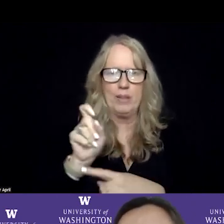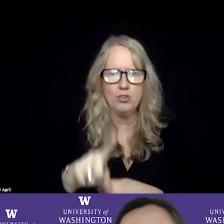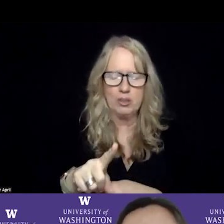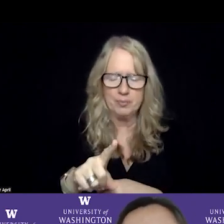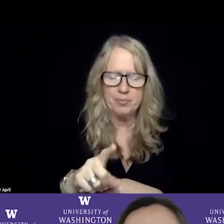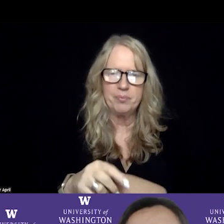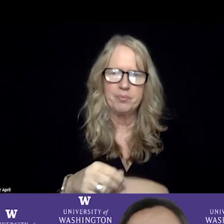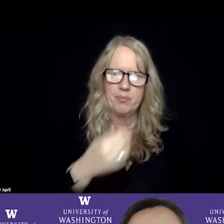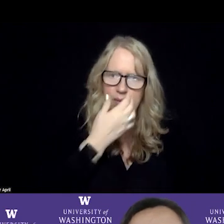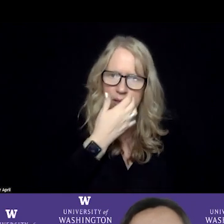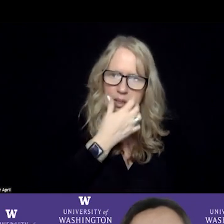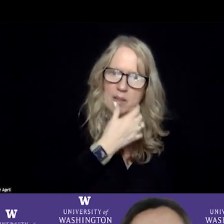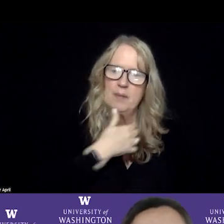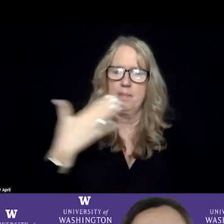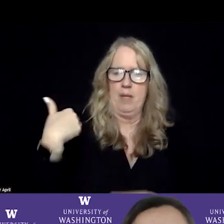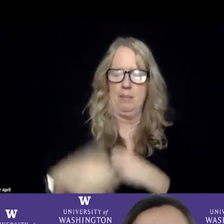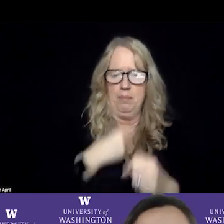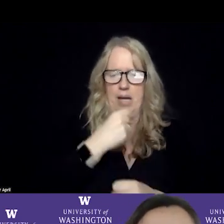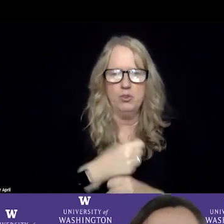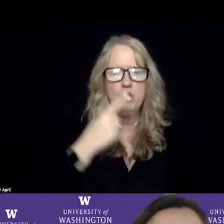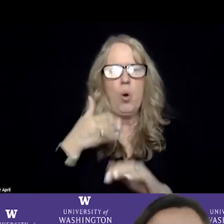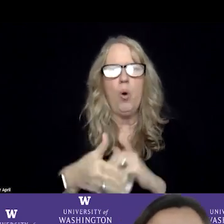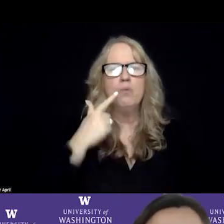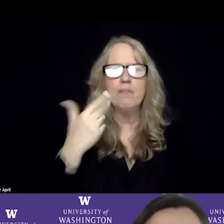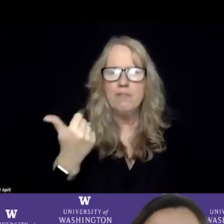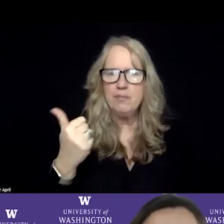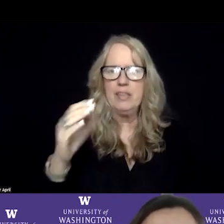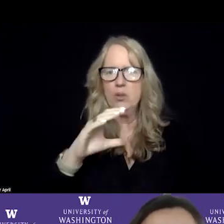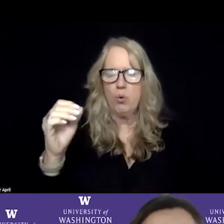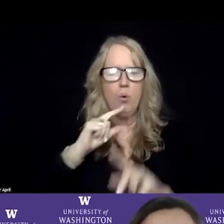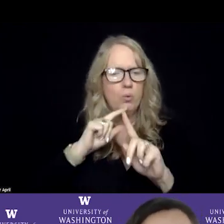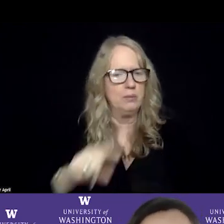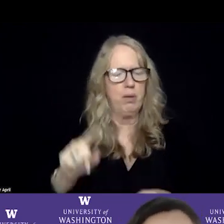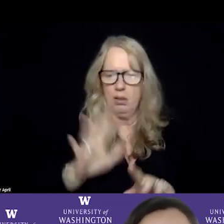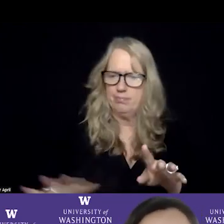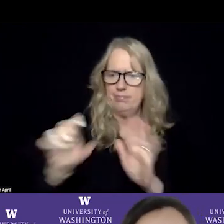THE PAST YEAR I HAVE INTERVIEWED OVER 50 RESPONSES OVER THE STATE AND I HAVE DONE AN ANALYSIS